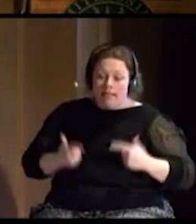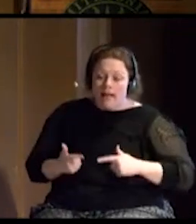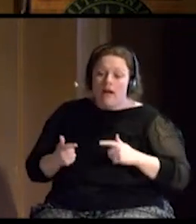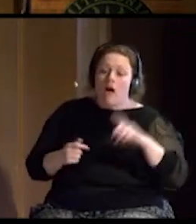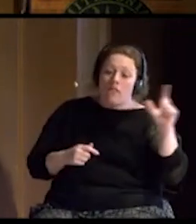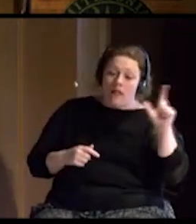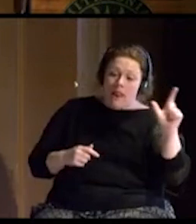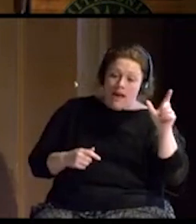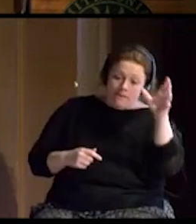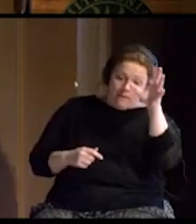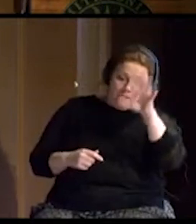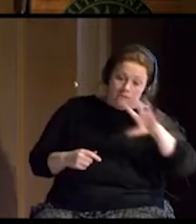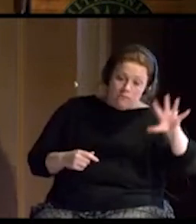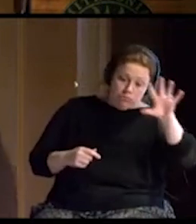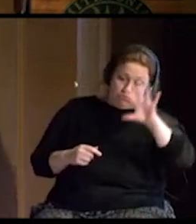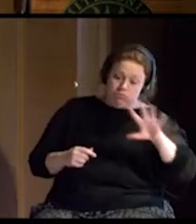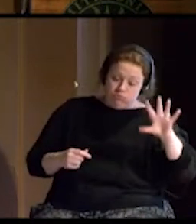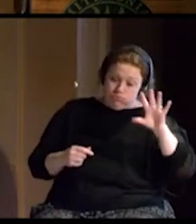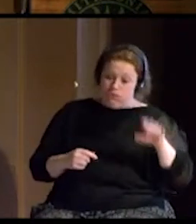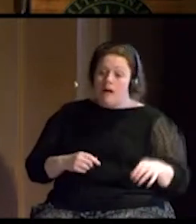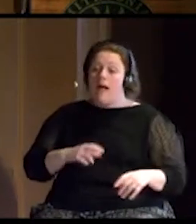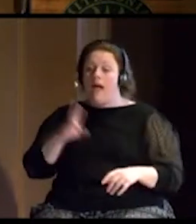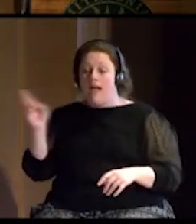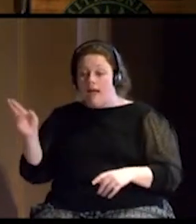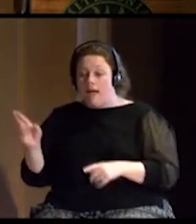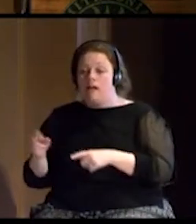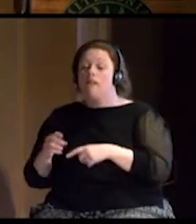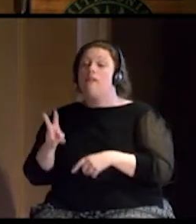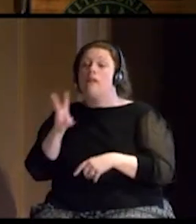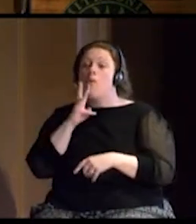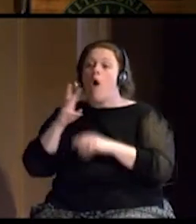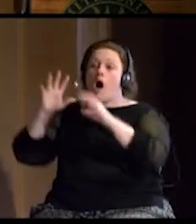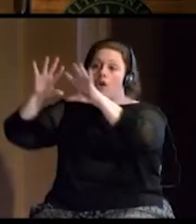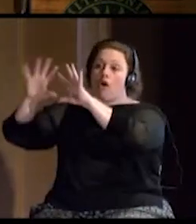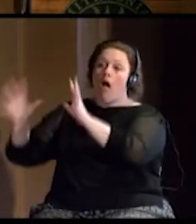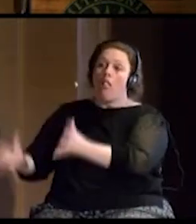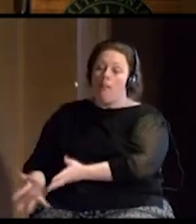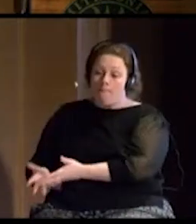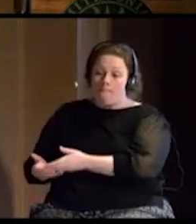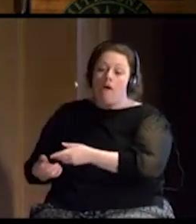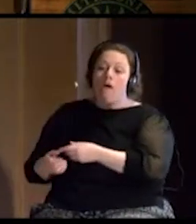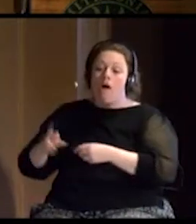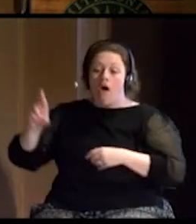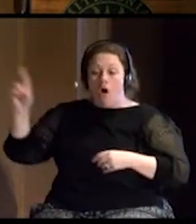and water column lineages on the right, although there is of course substantial overlap here in the middle.